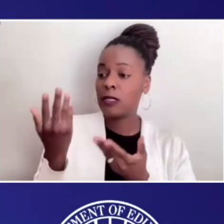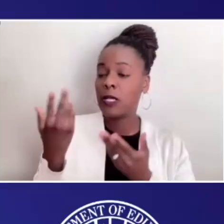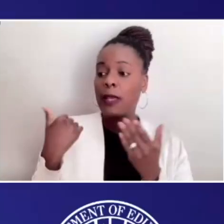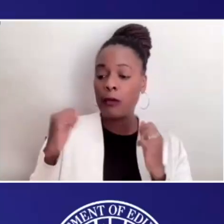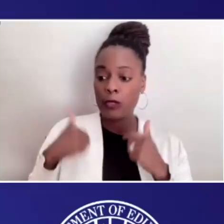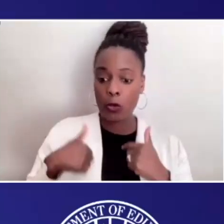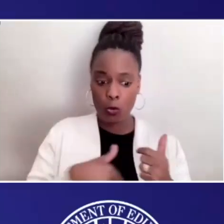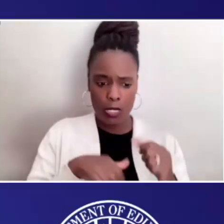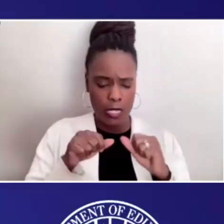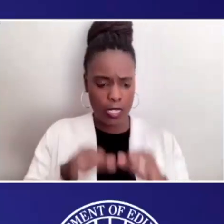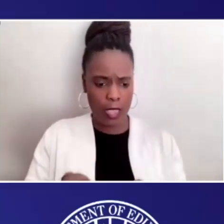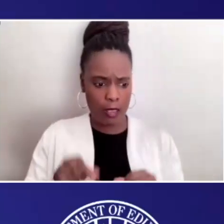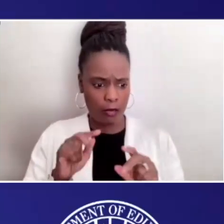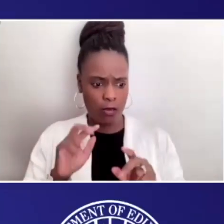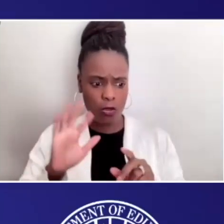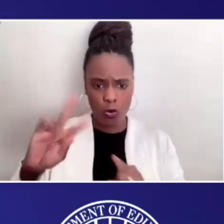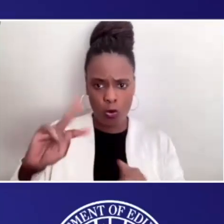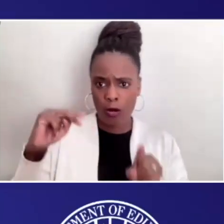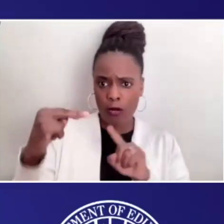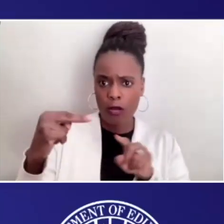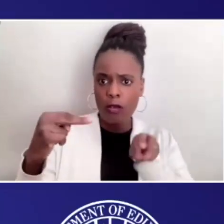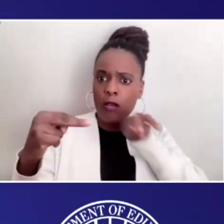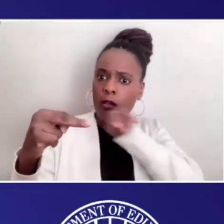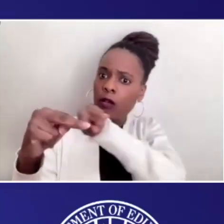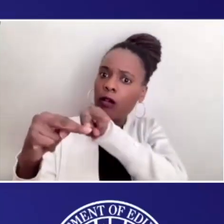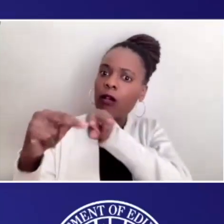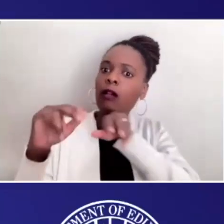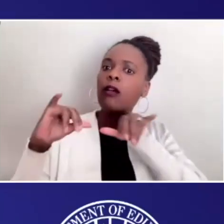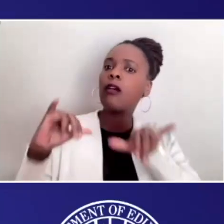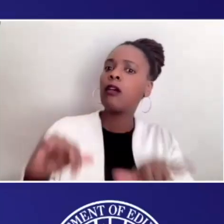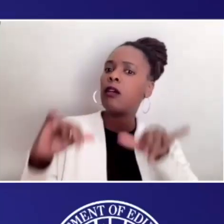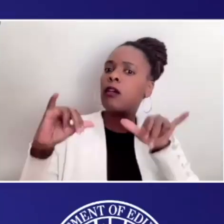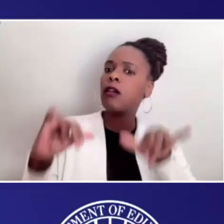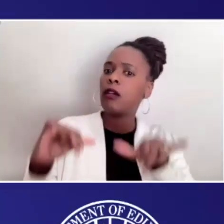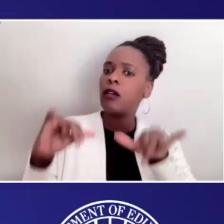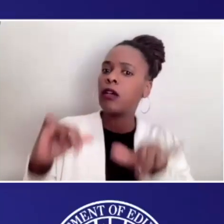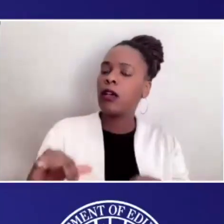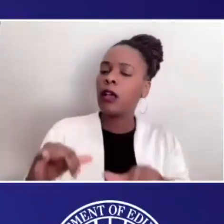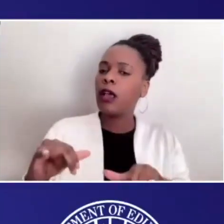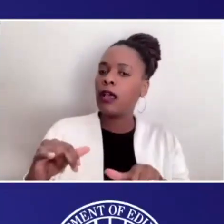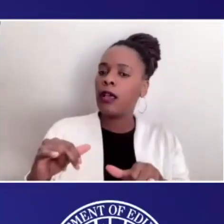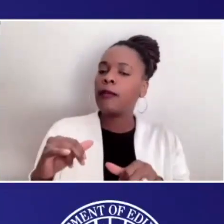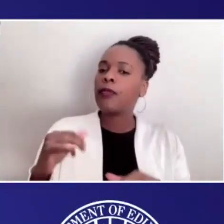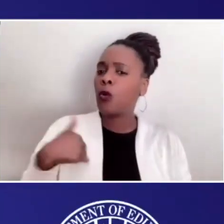your lens, in addition to looking at things from our lens, in addition to looking at